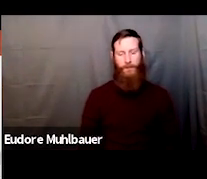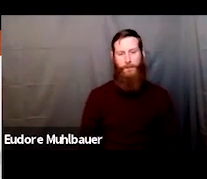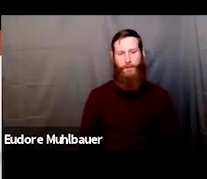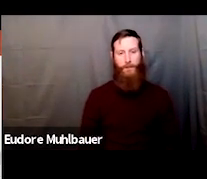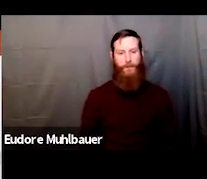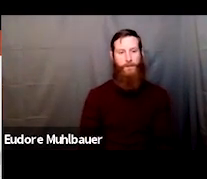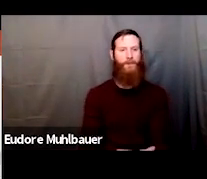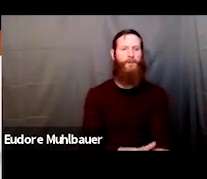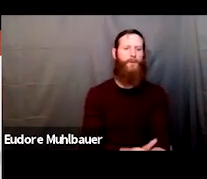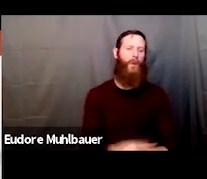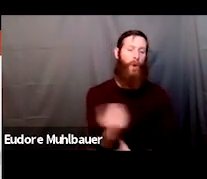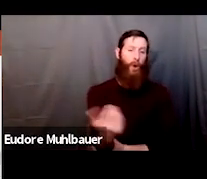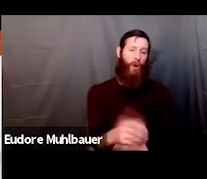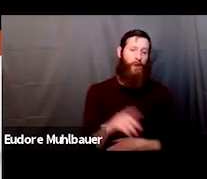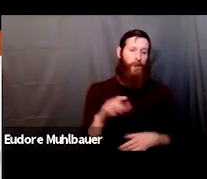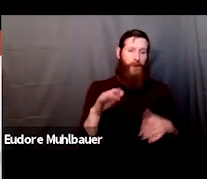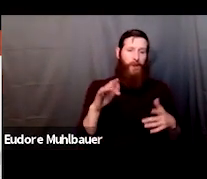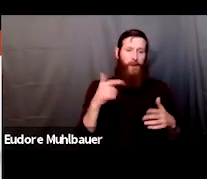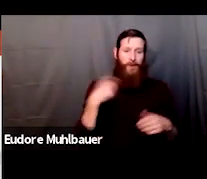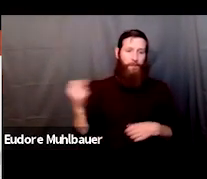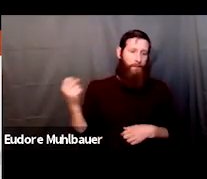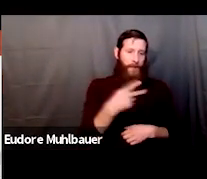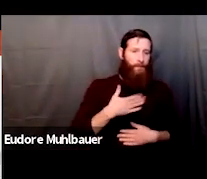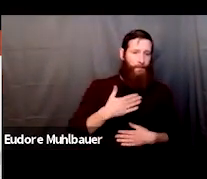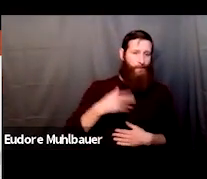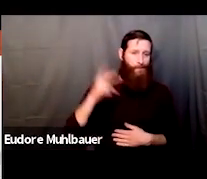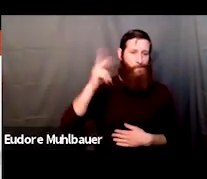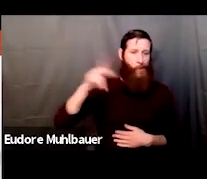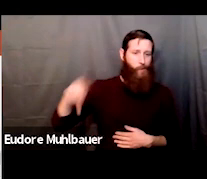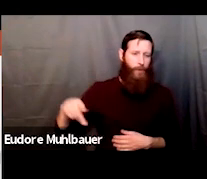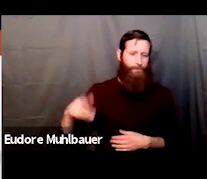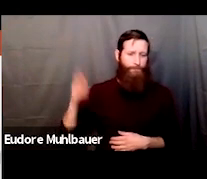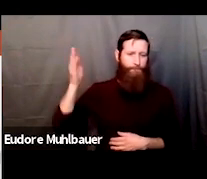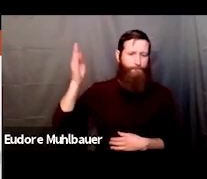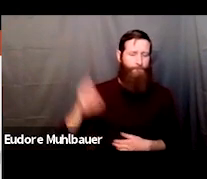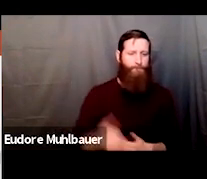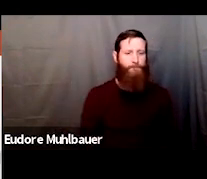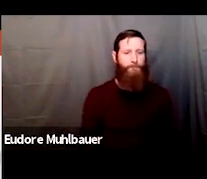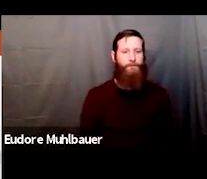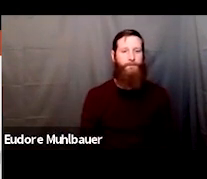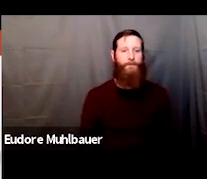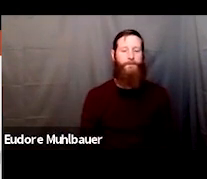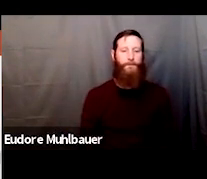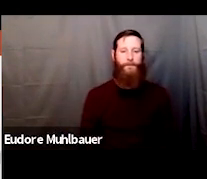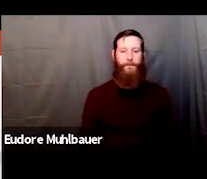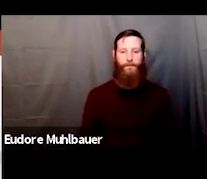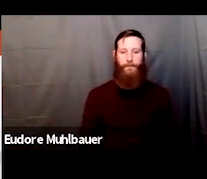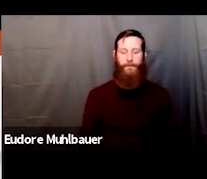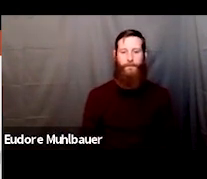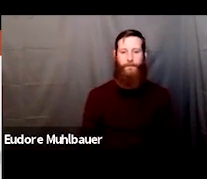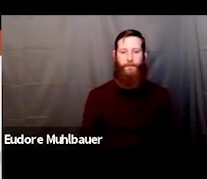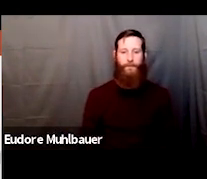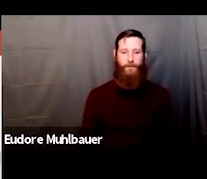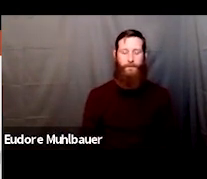So let's dive back into my Powerpoint here.